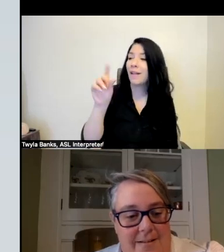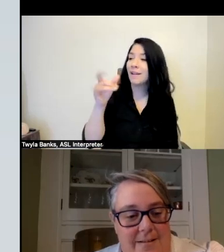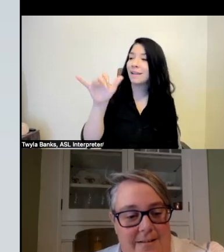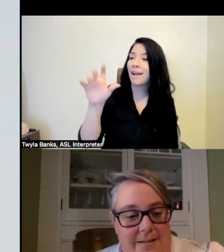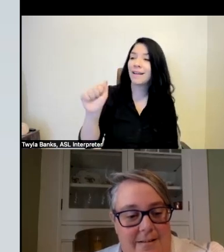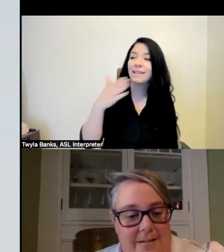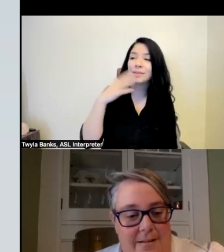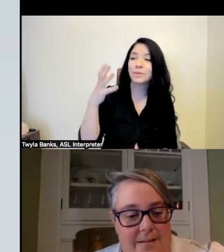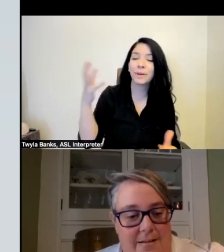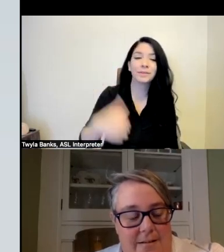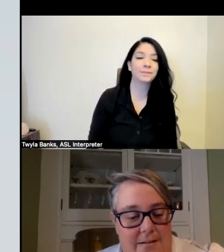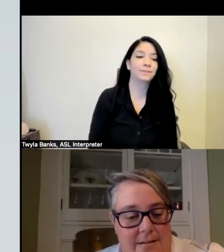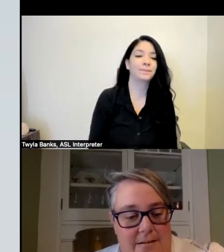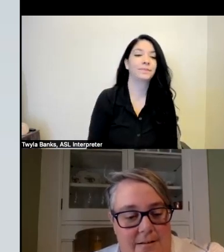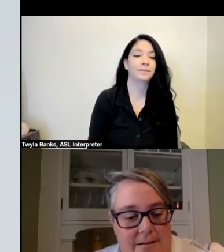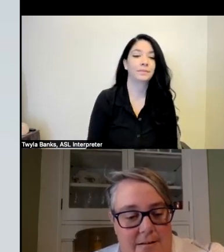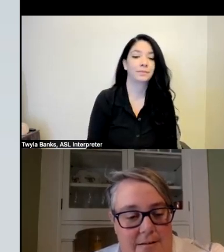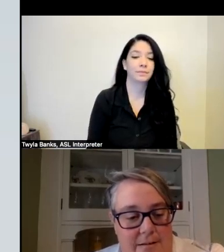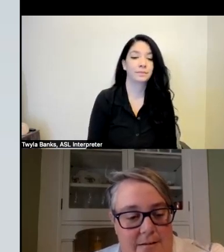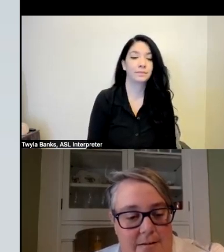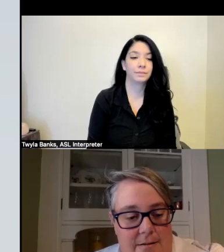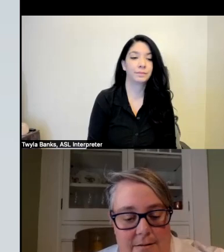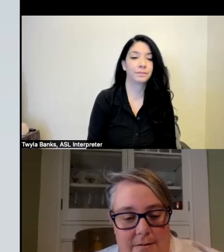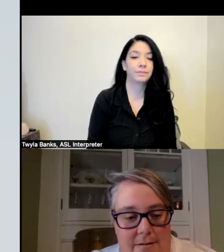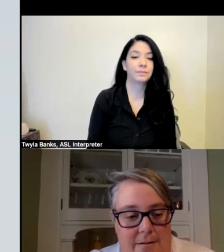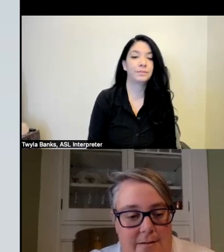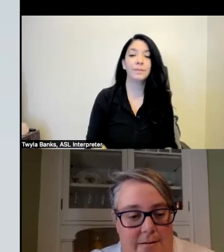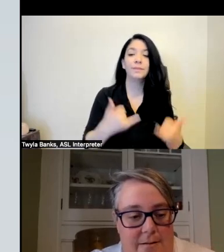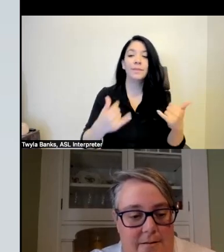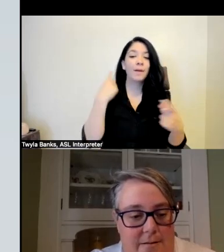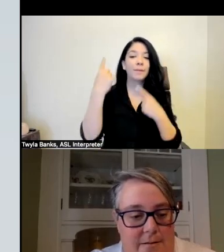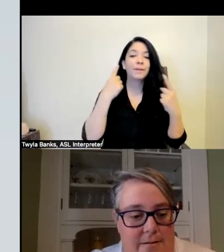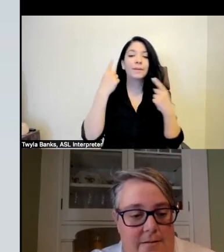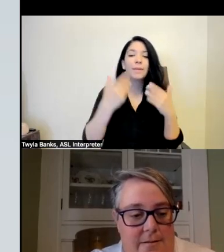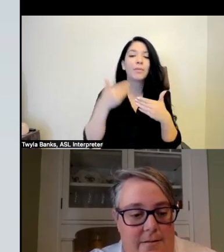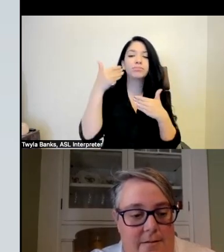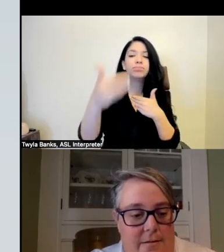Just as we are thinking about some things that might be next after this workshop,